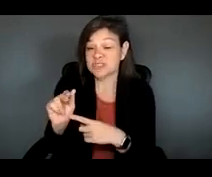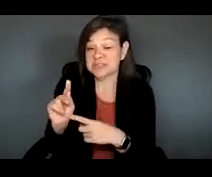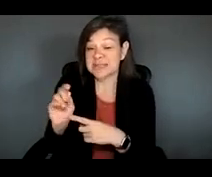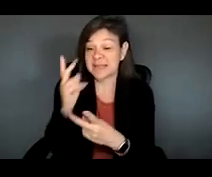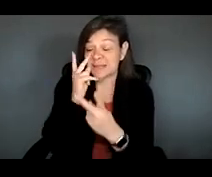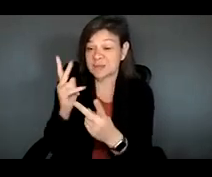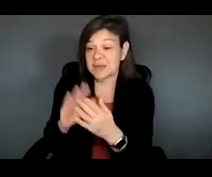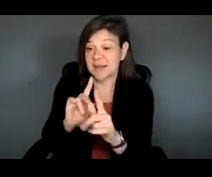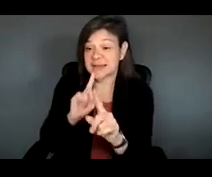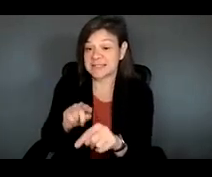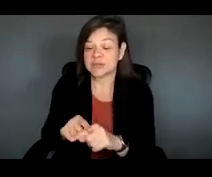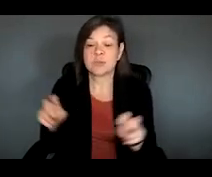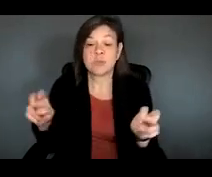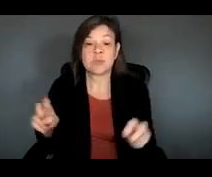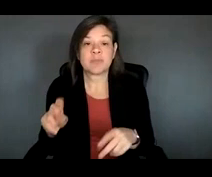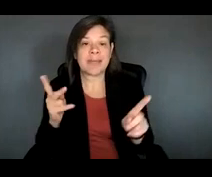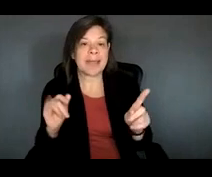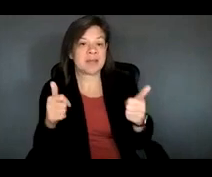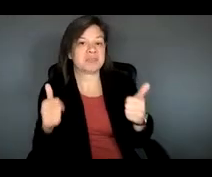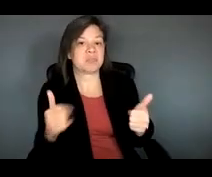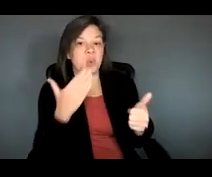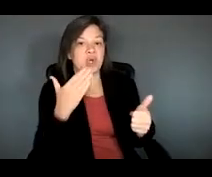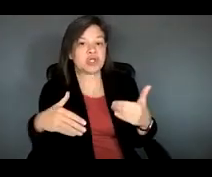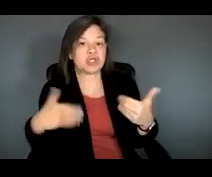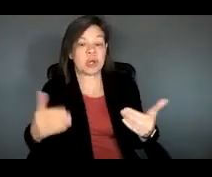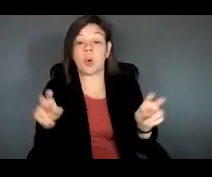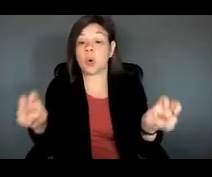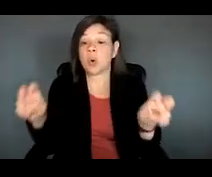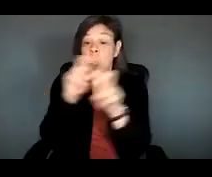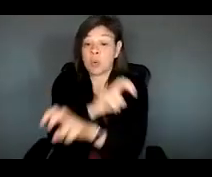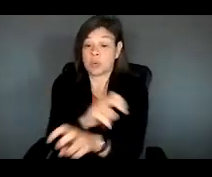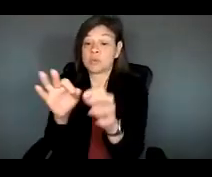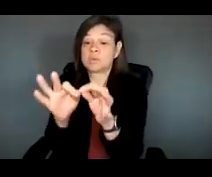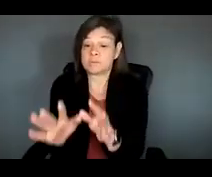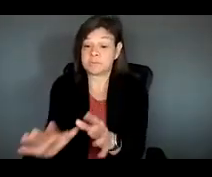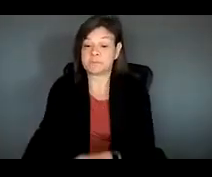Nope, I think you are good to move on. Okay. Thank you. All right.